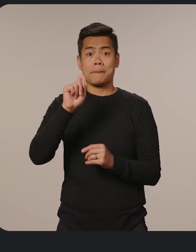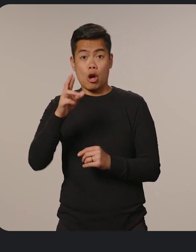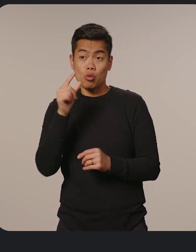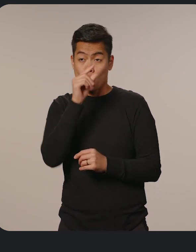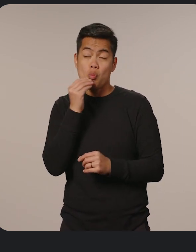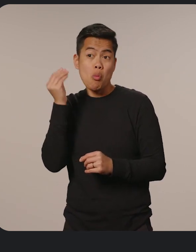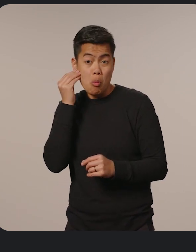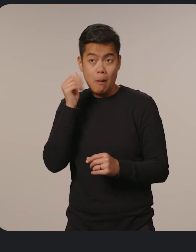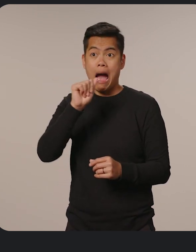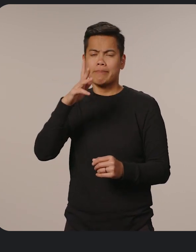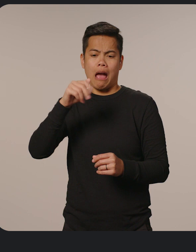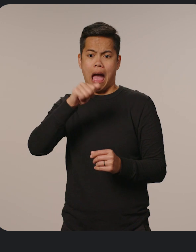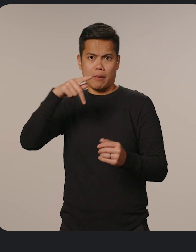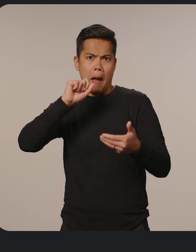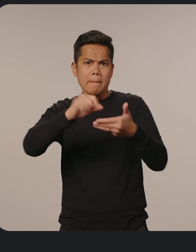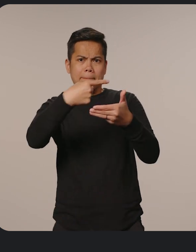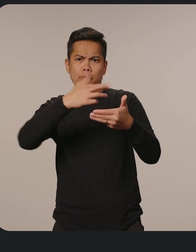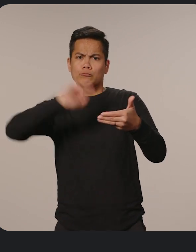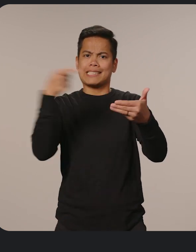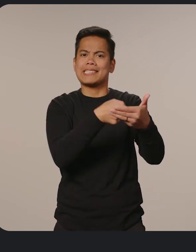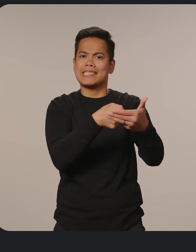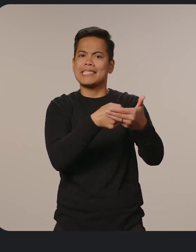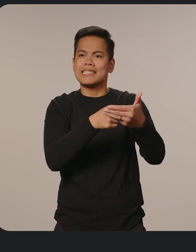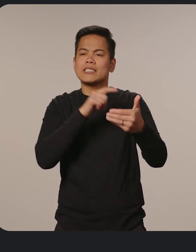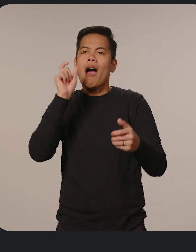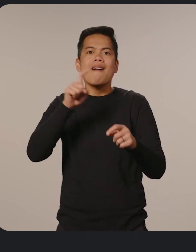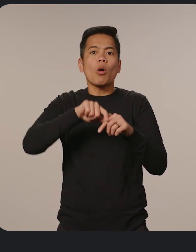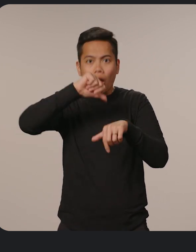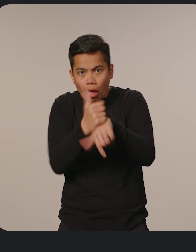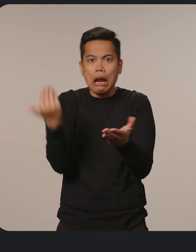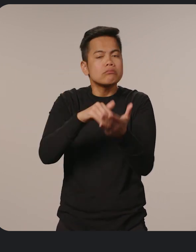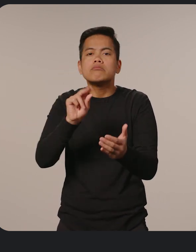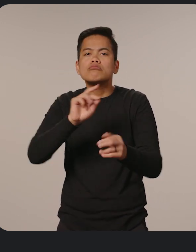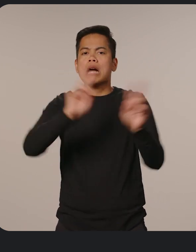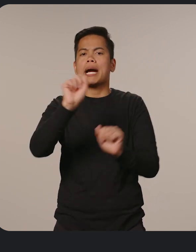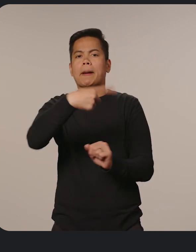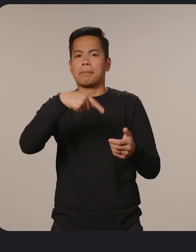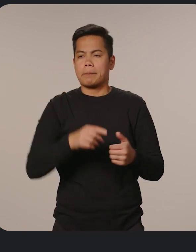without the user having to set it up a second time. Let's look at an example together.